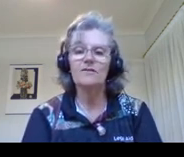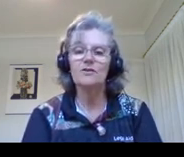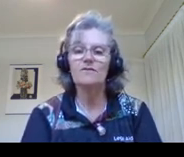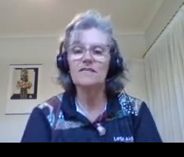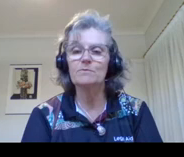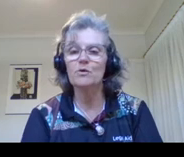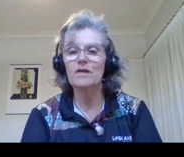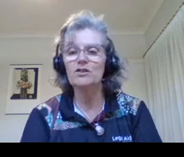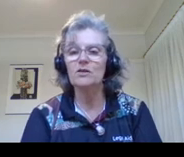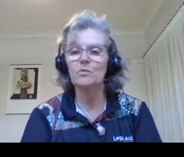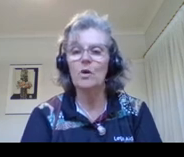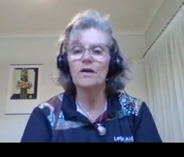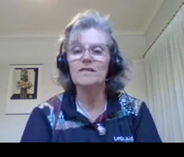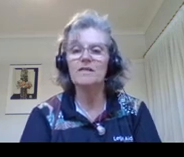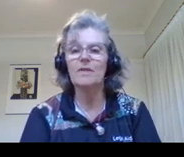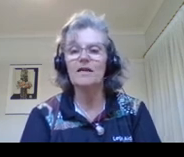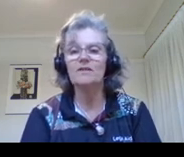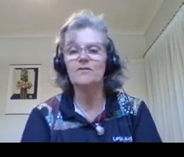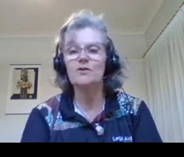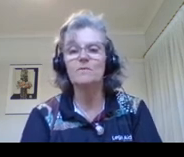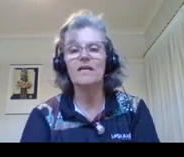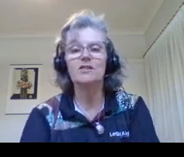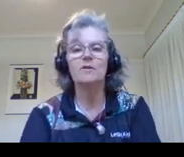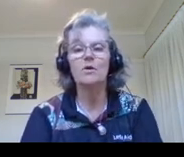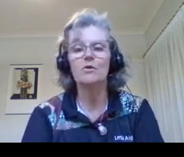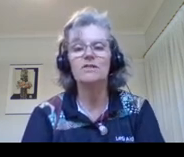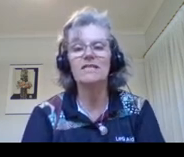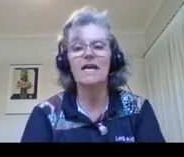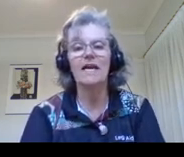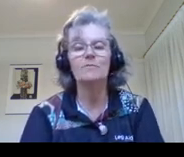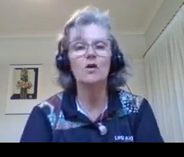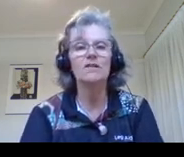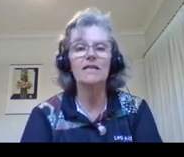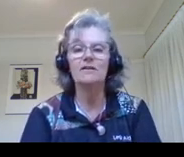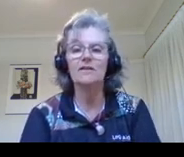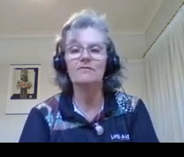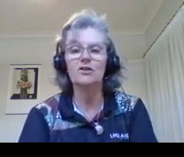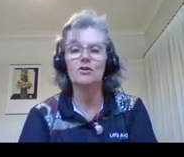Facebook question why is the bank the first place to report a scam not the legal avenues